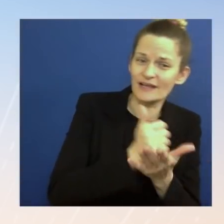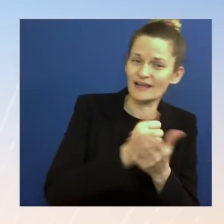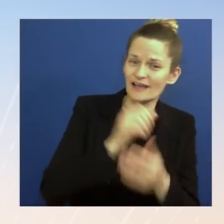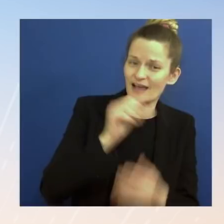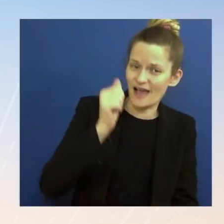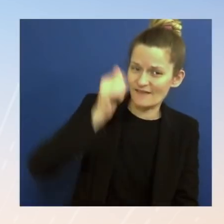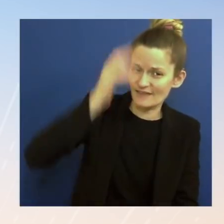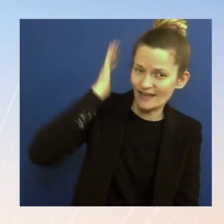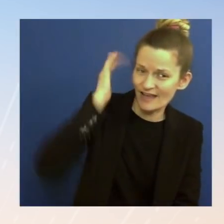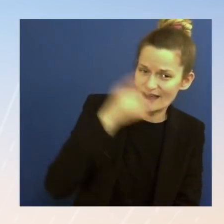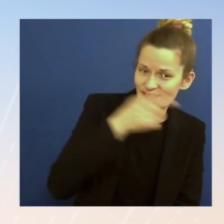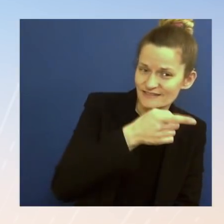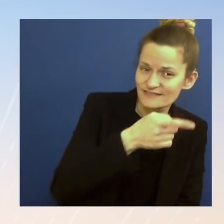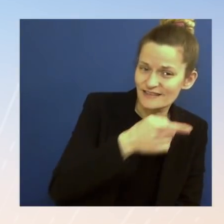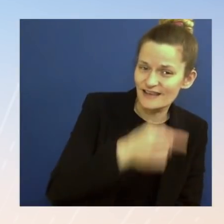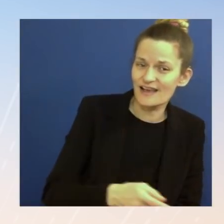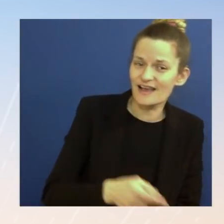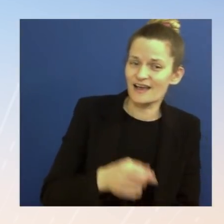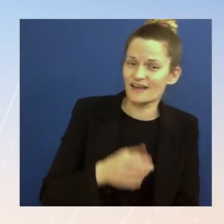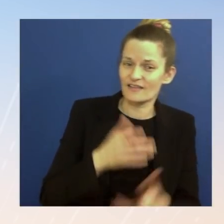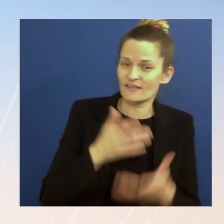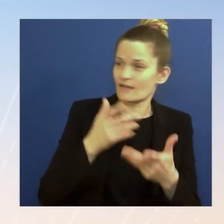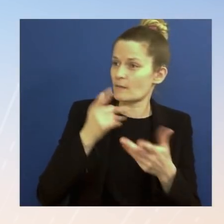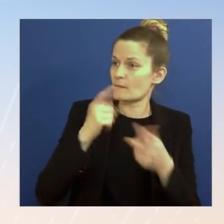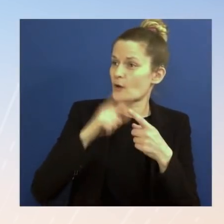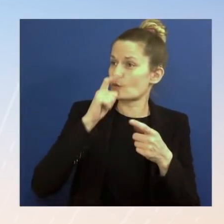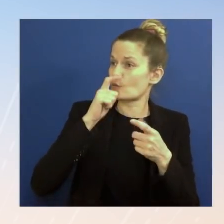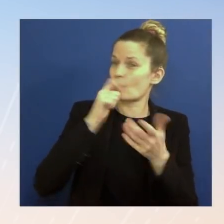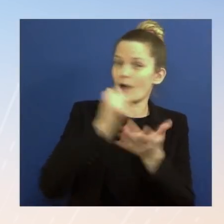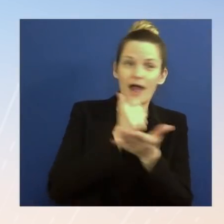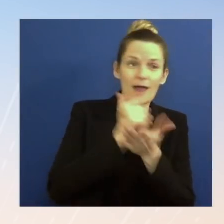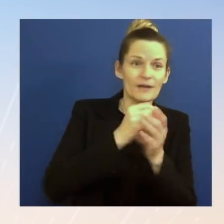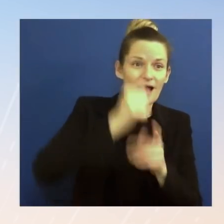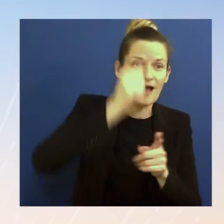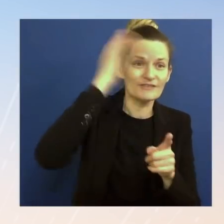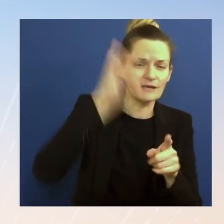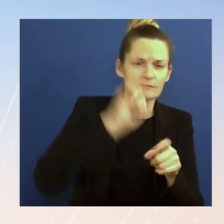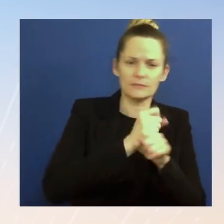Ms. Psaki: Well, I would say on the second part, that that is one of the reasons that we've worked so closely with our Qatari --